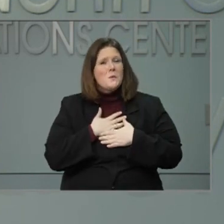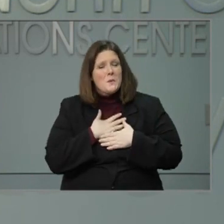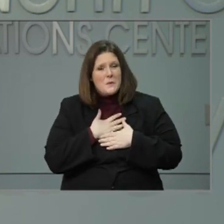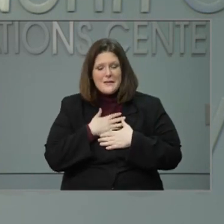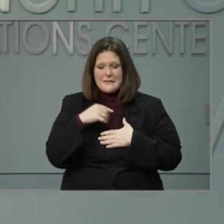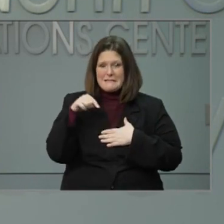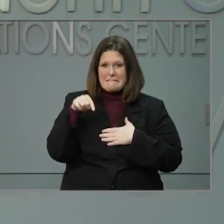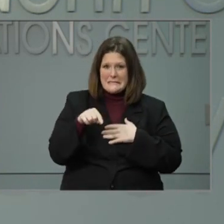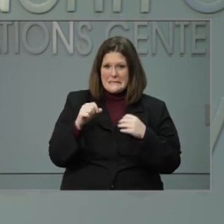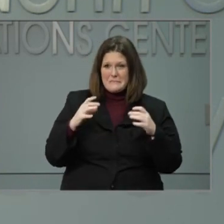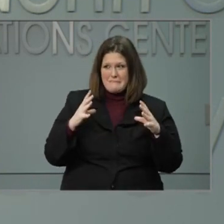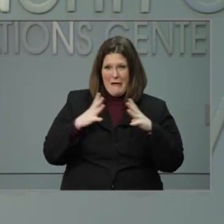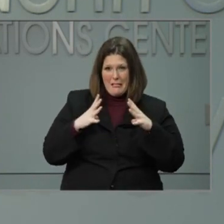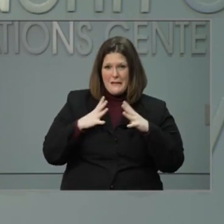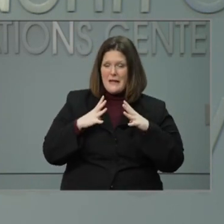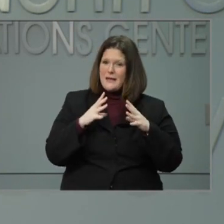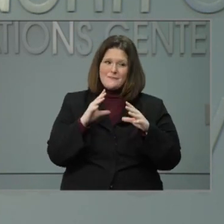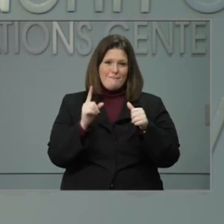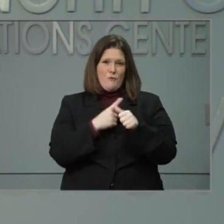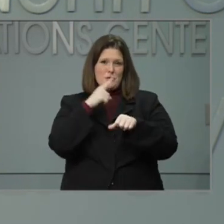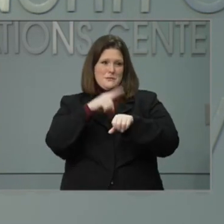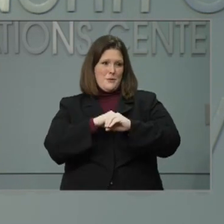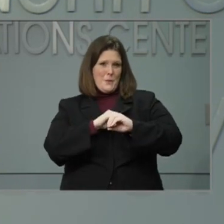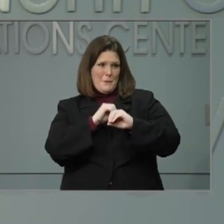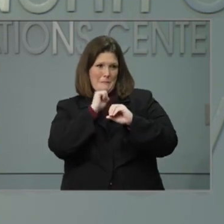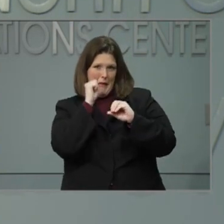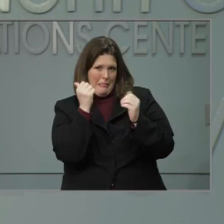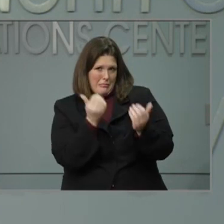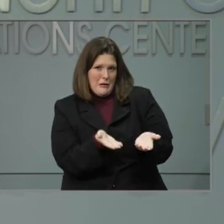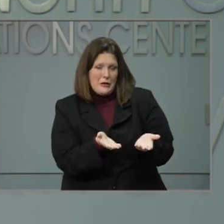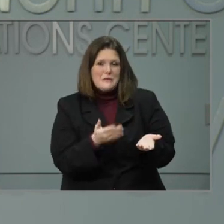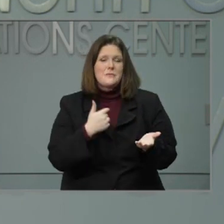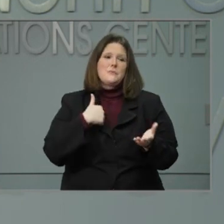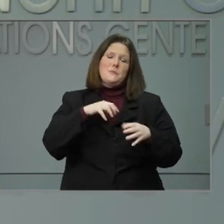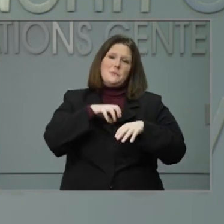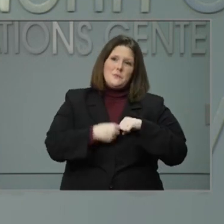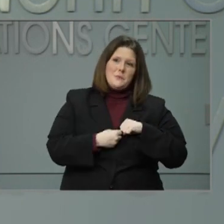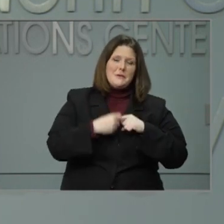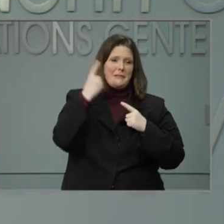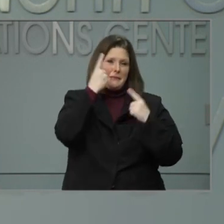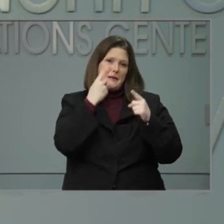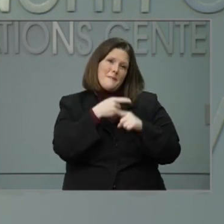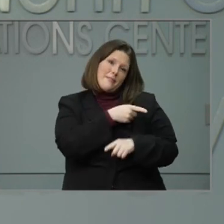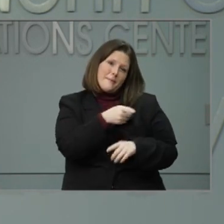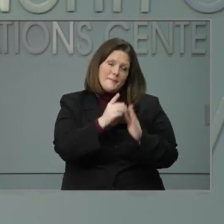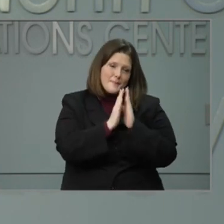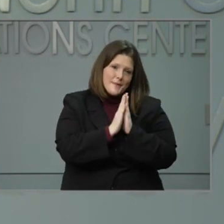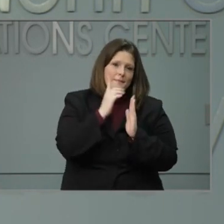GRIEVING RIGHT NOW. AND I CONTINUE TO THINK ABOUT THEM AS WE BATTLE THIS VIRUS.